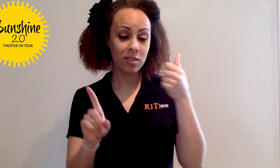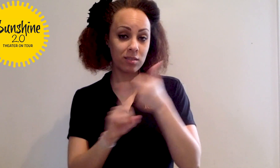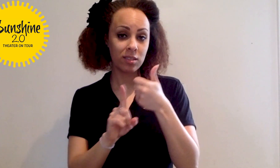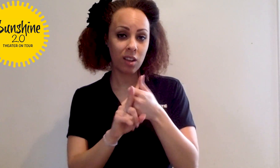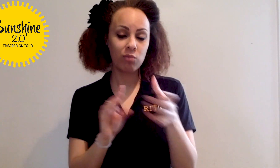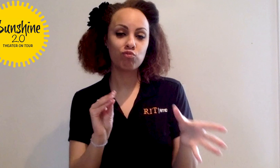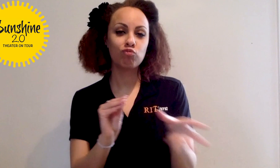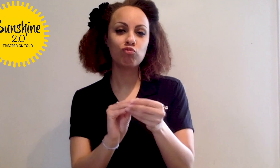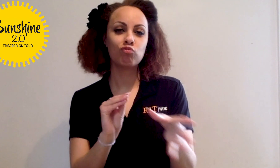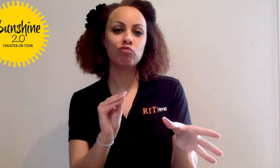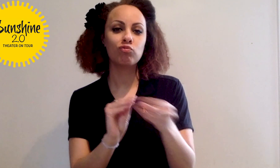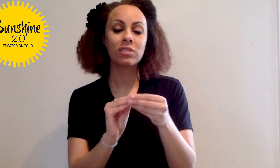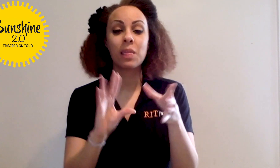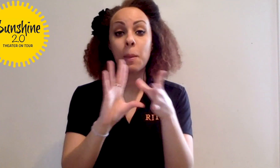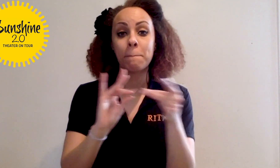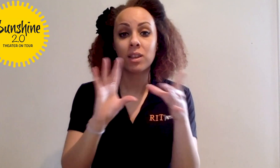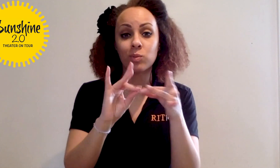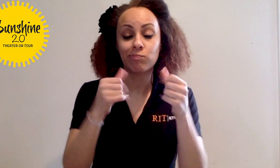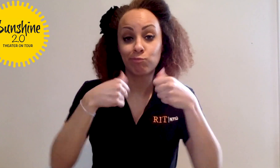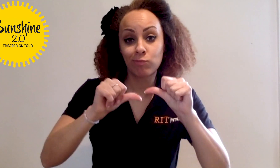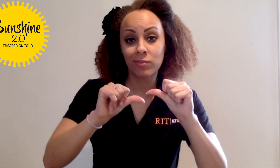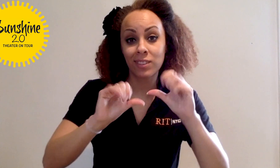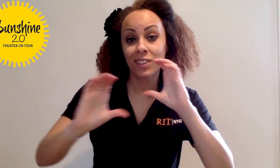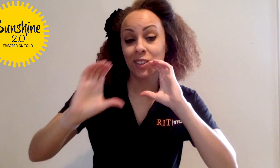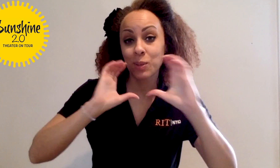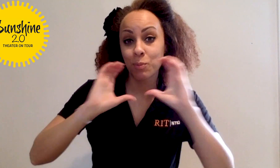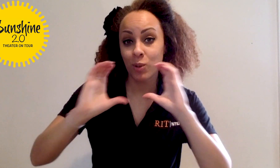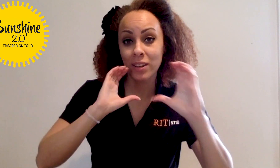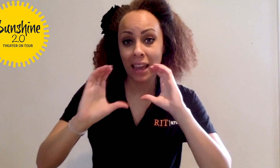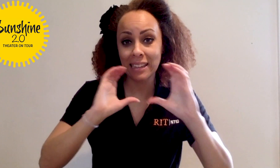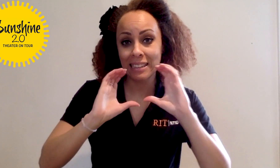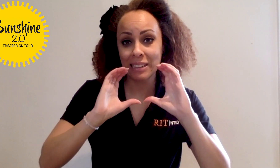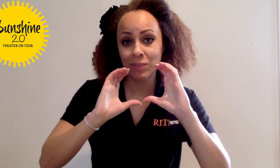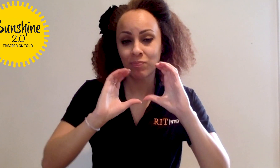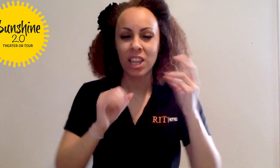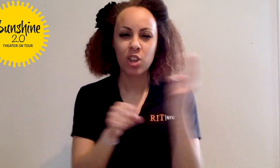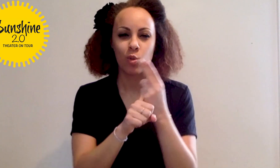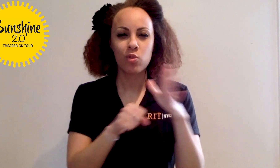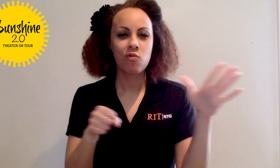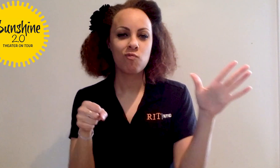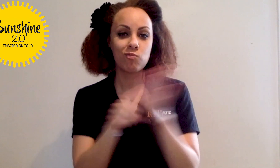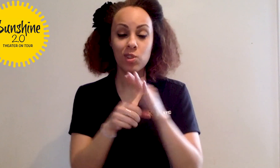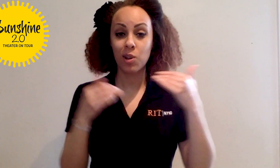Our body language provides more to the message that we are trying to communicate.